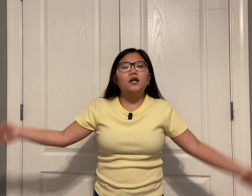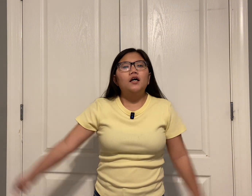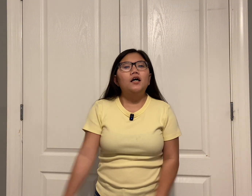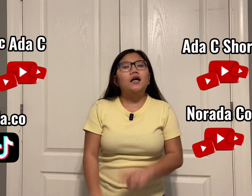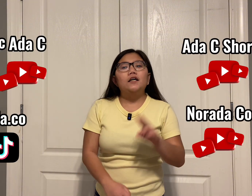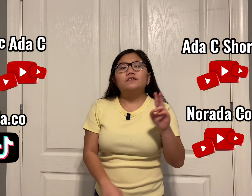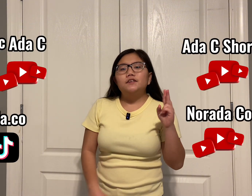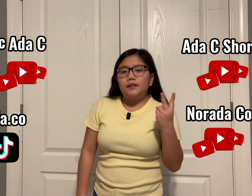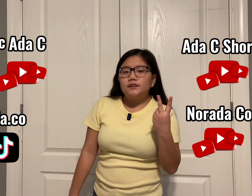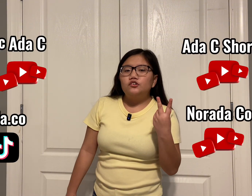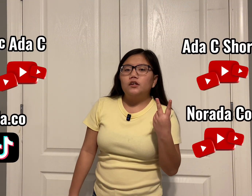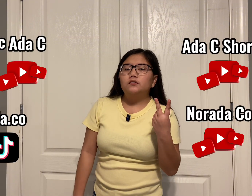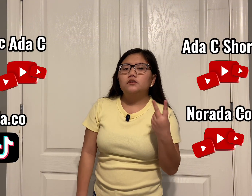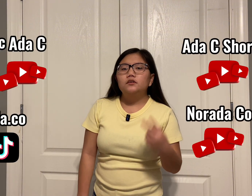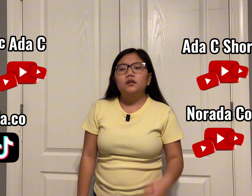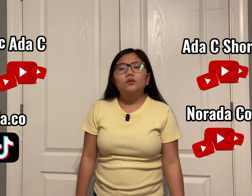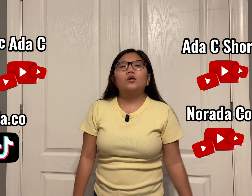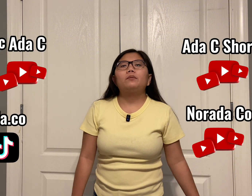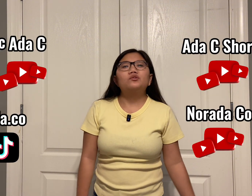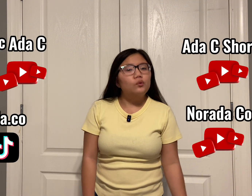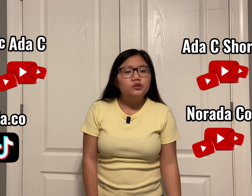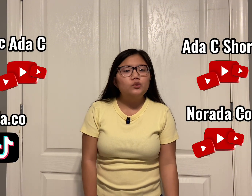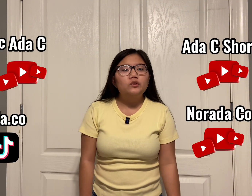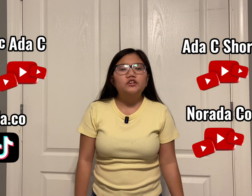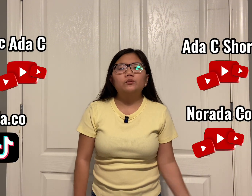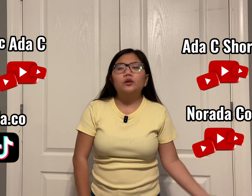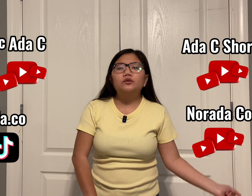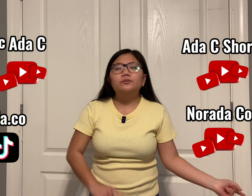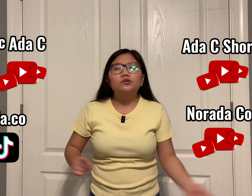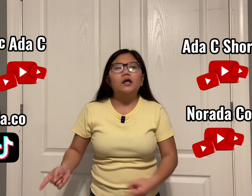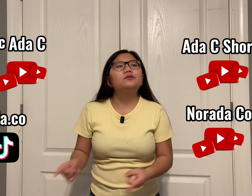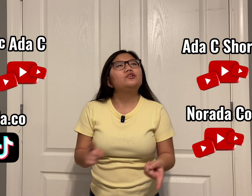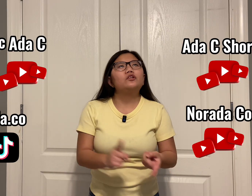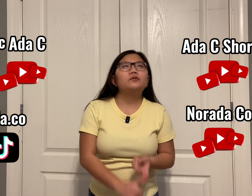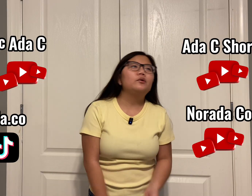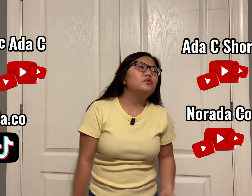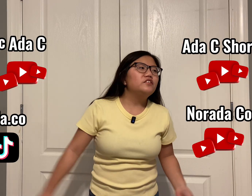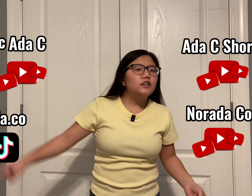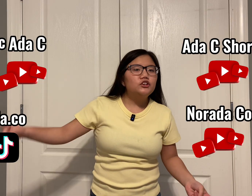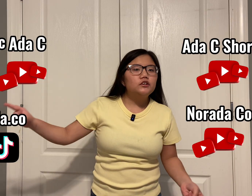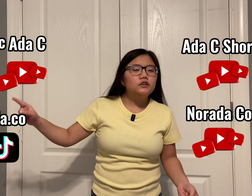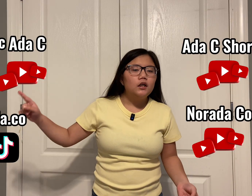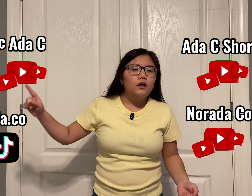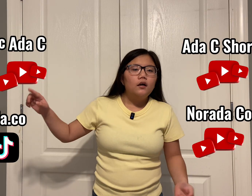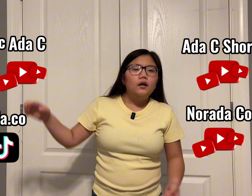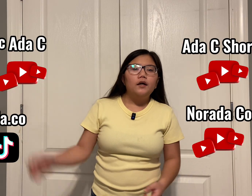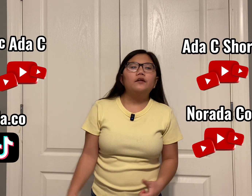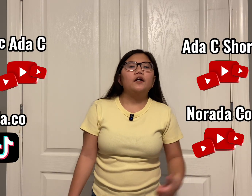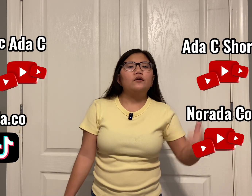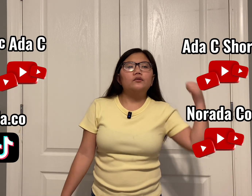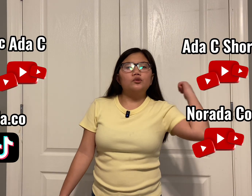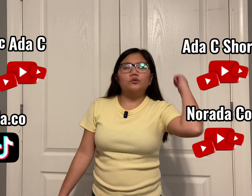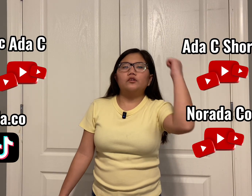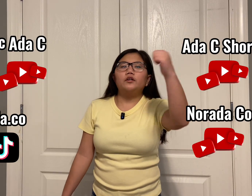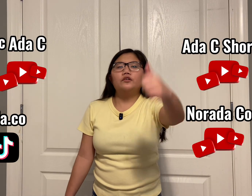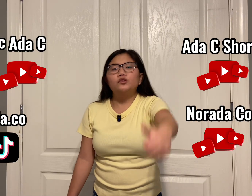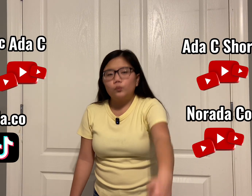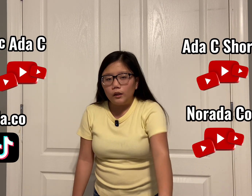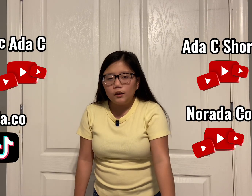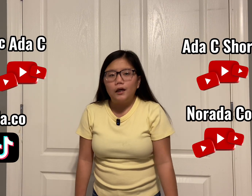I have a second channel where I post only Shorts so go subscribe and turn on the bell notificiations and like all the Shorts on there as well.